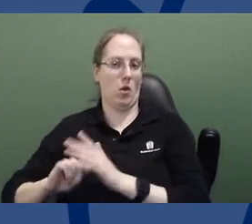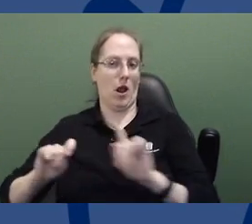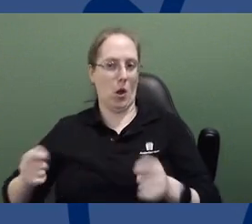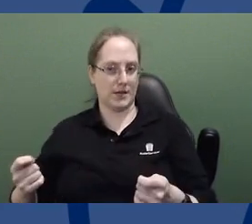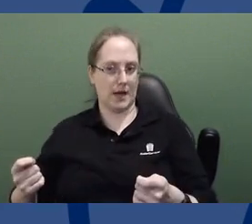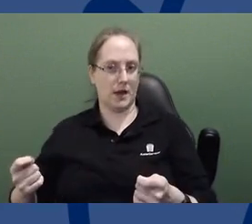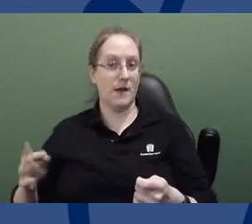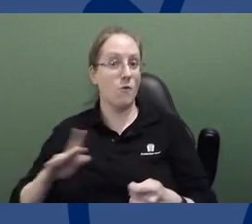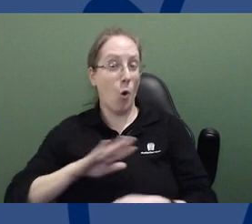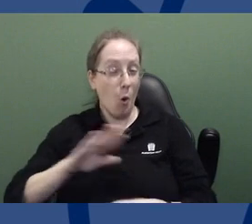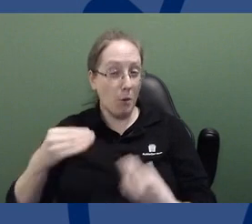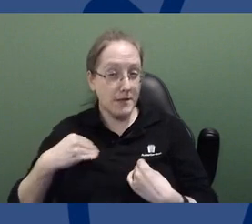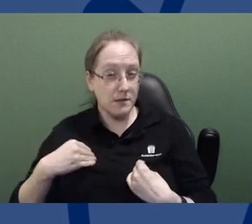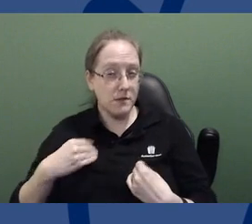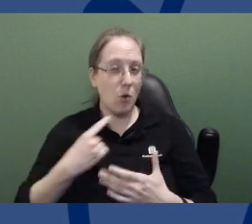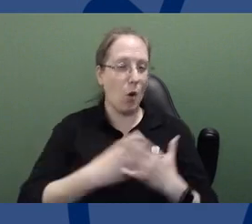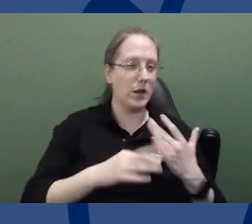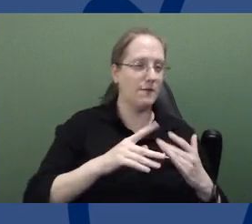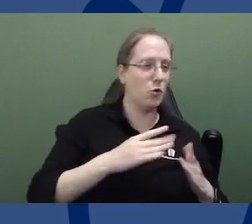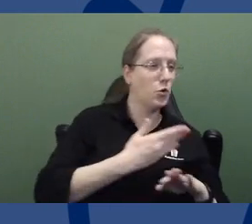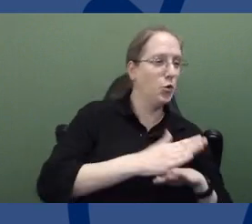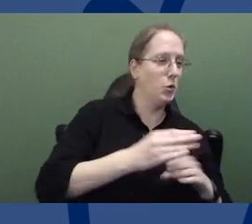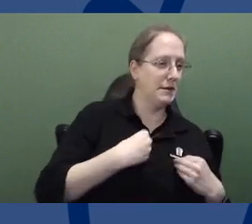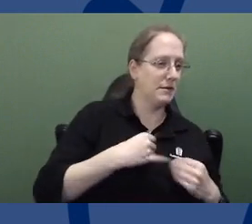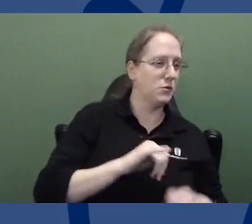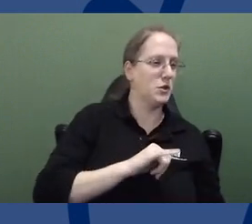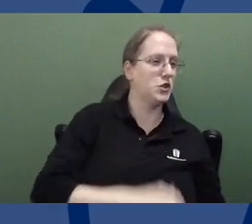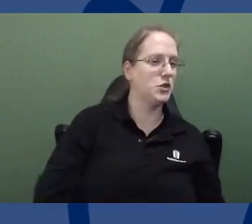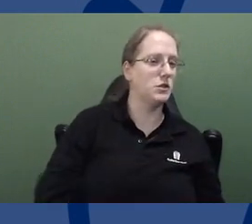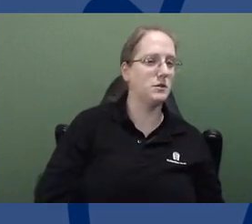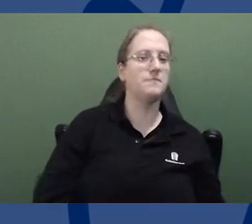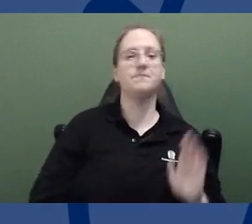businesses? Michael, did you want to take that one? Yeah, all businesses.